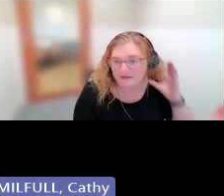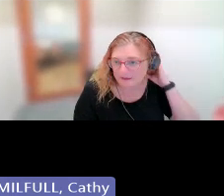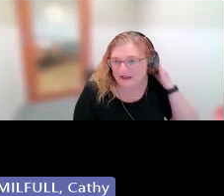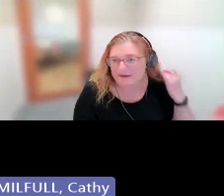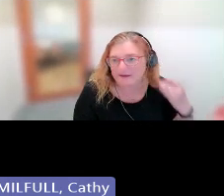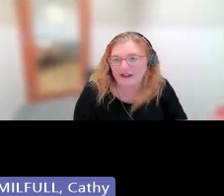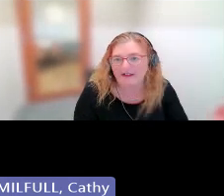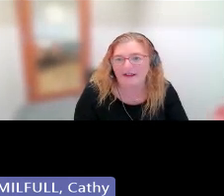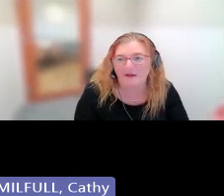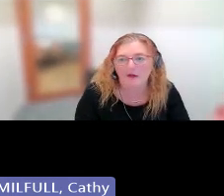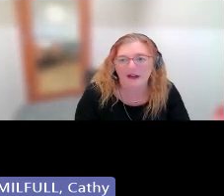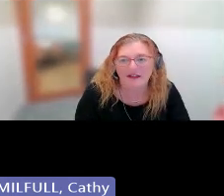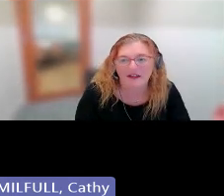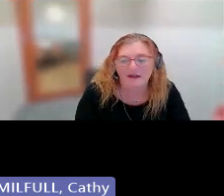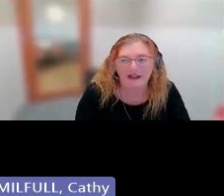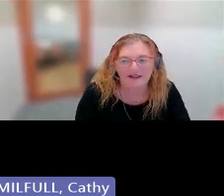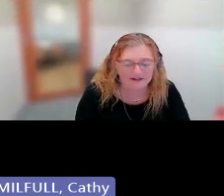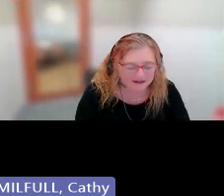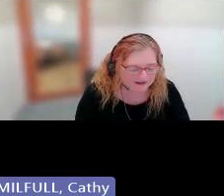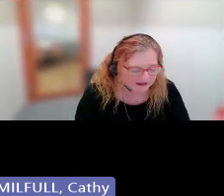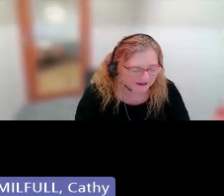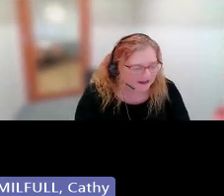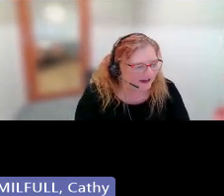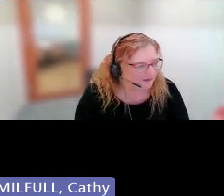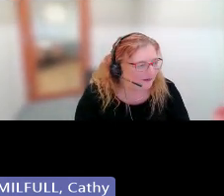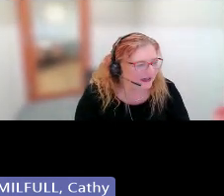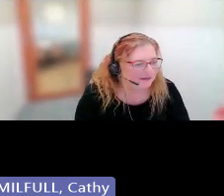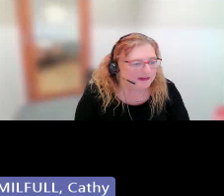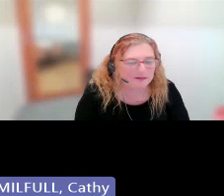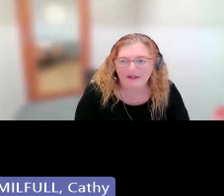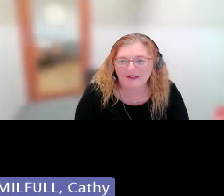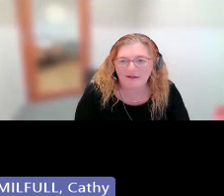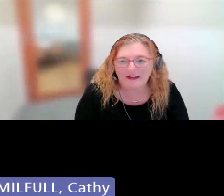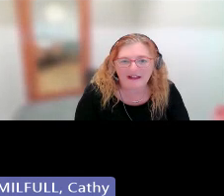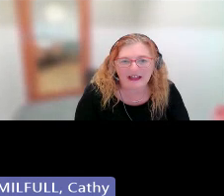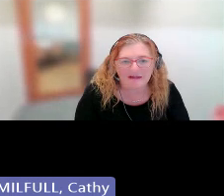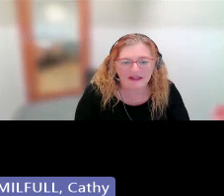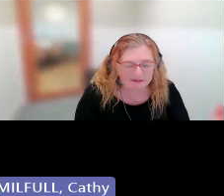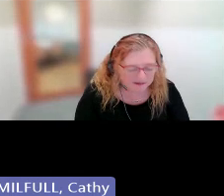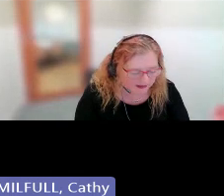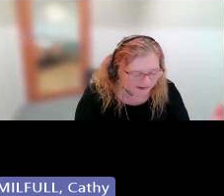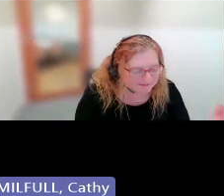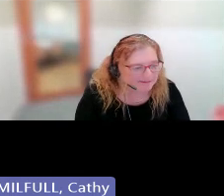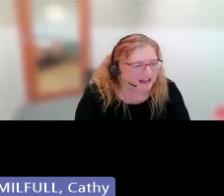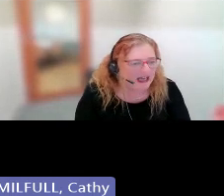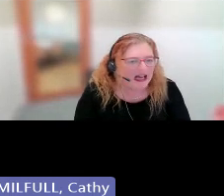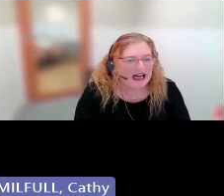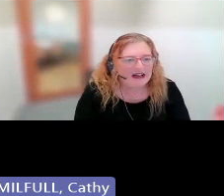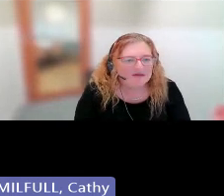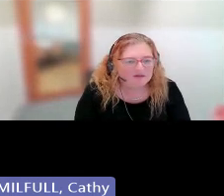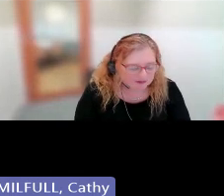But we've already got some questions coming through for Aimee and Paul so please keep them coming.